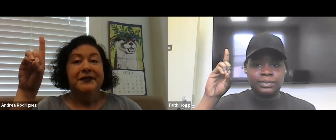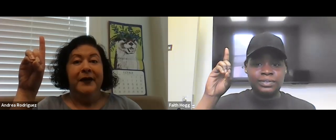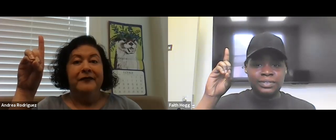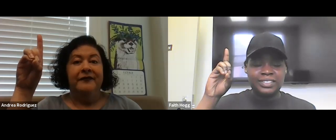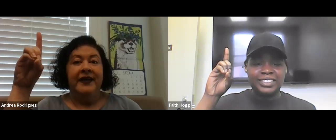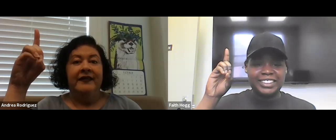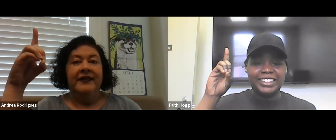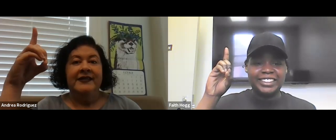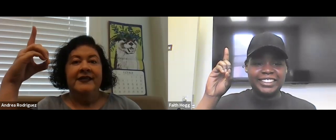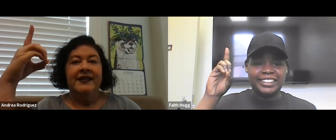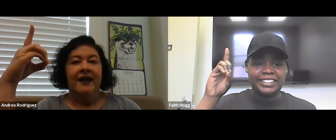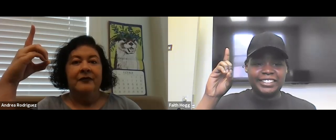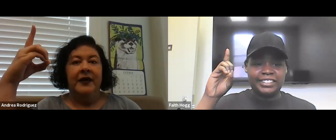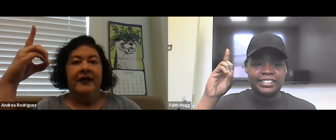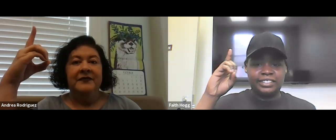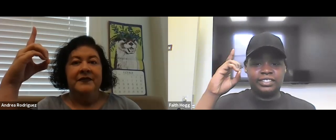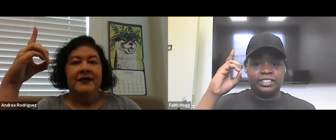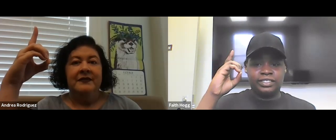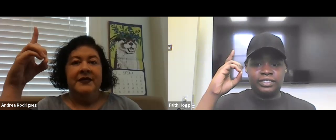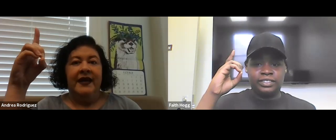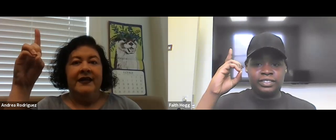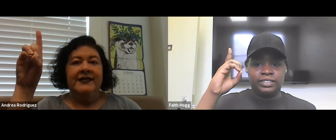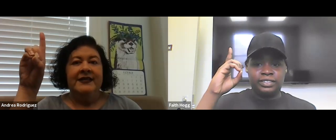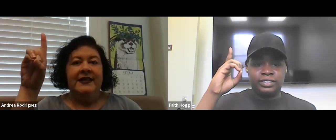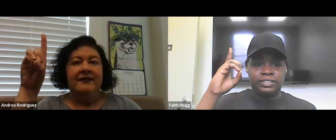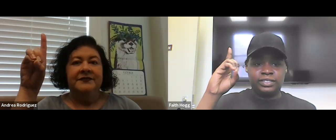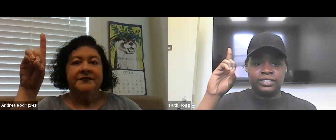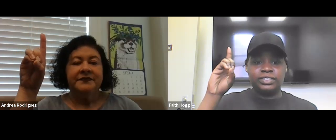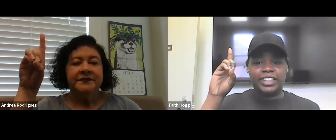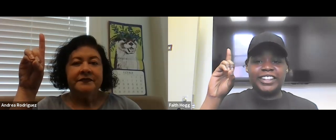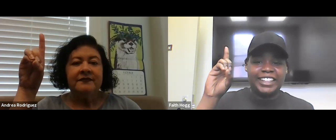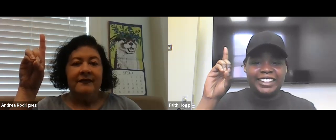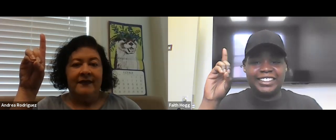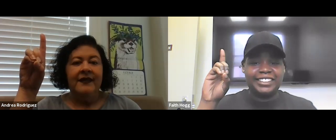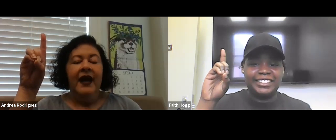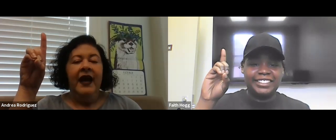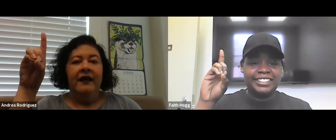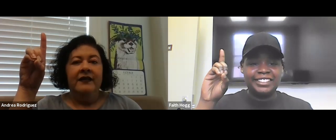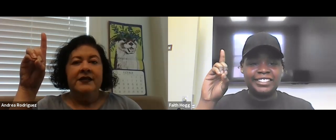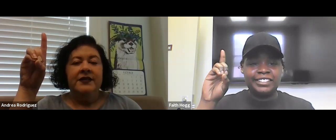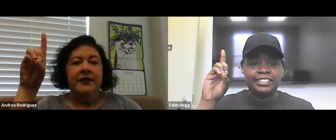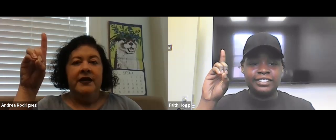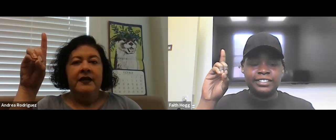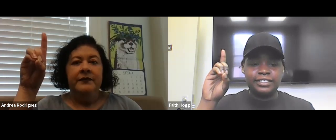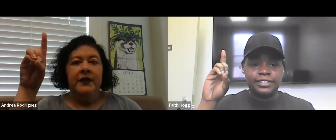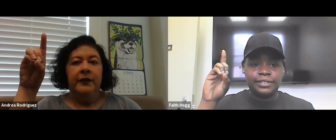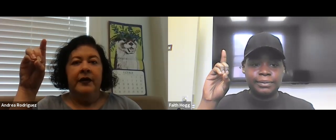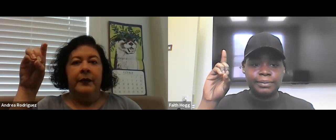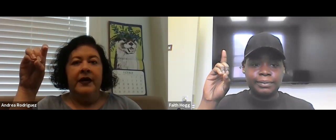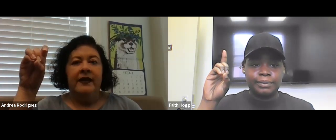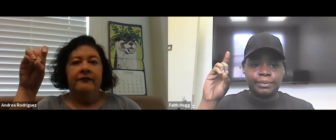perfect. So this is the side way, but that is a D. And then to do E. Here we're going to bring the